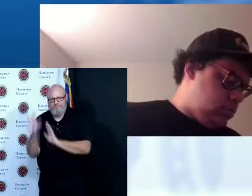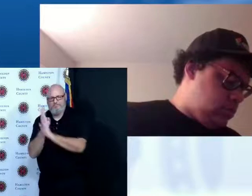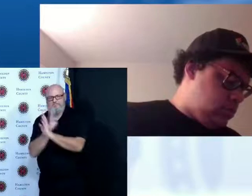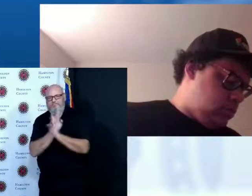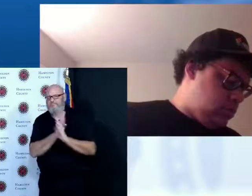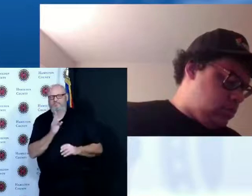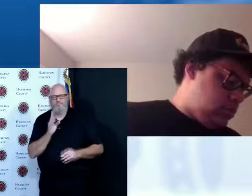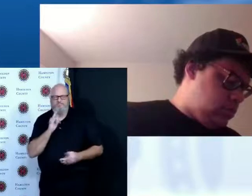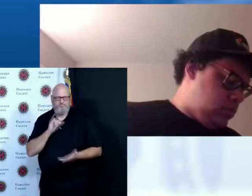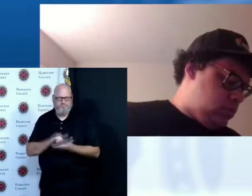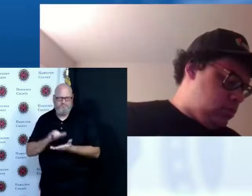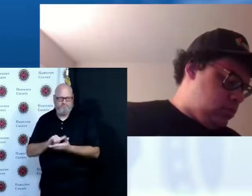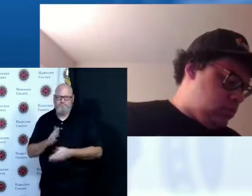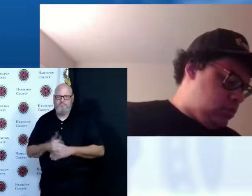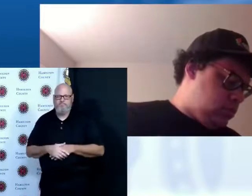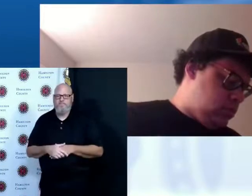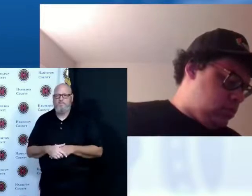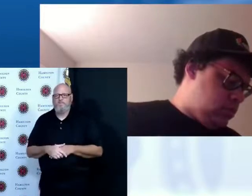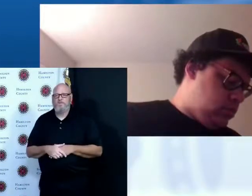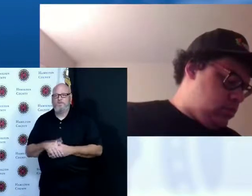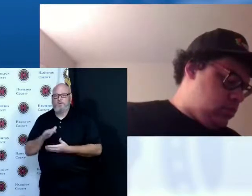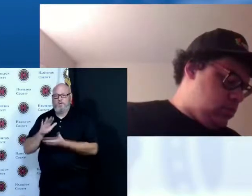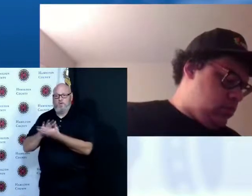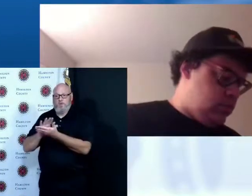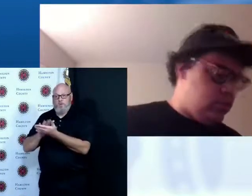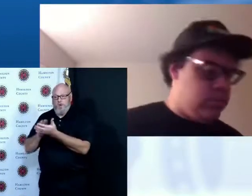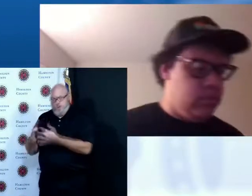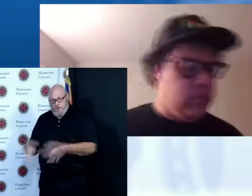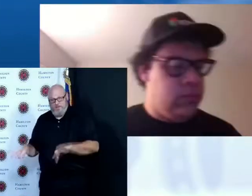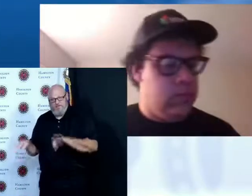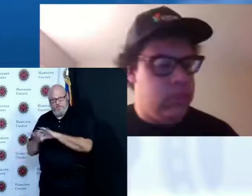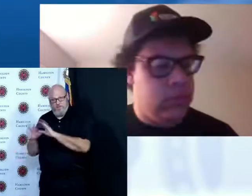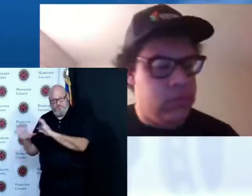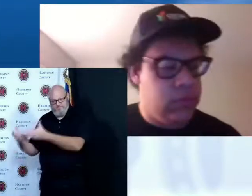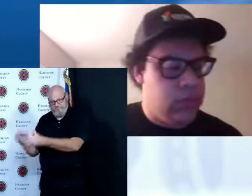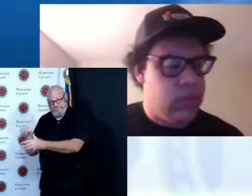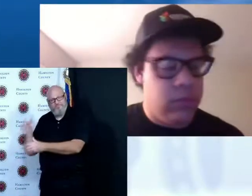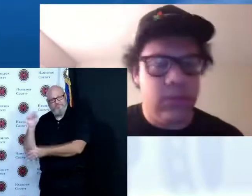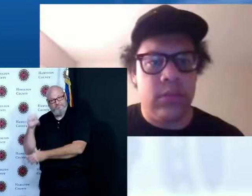important but they are actually the first group of essential workers in Ohio to get vaccinated